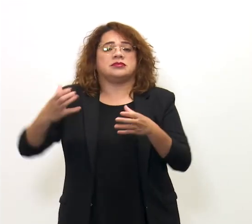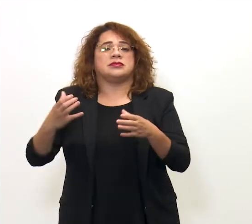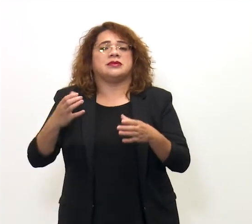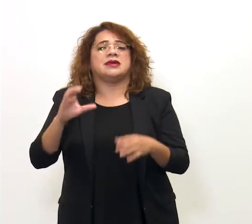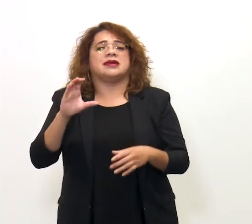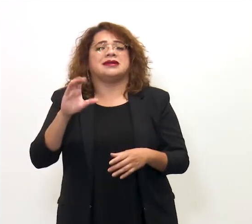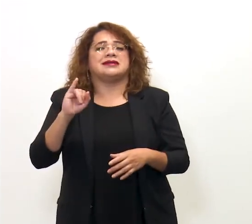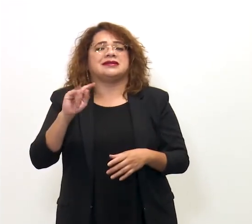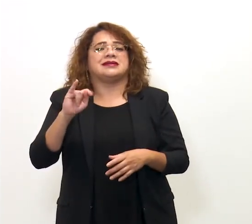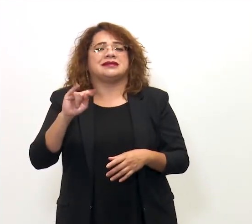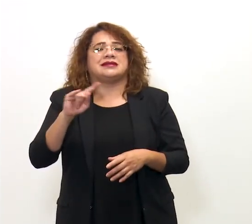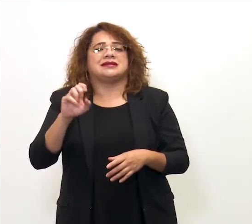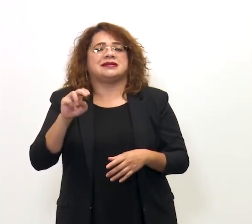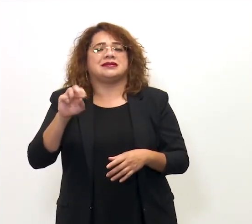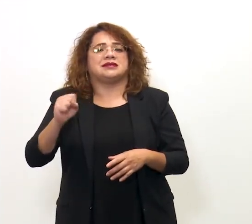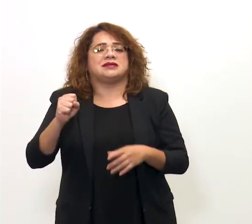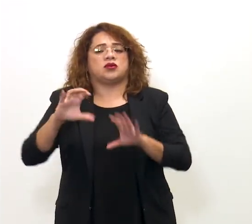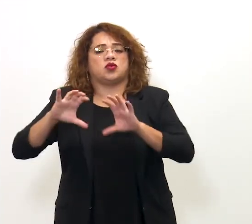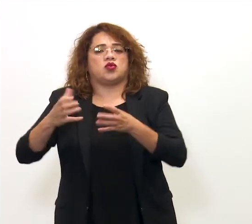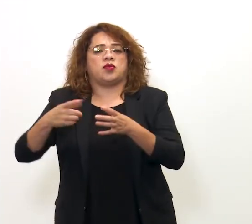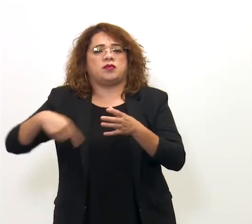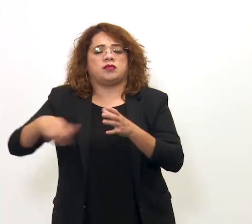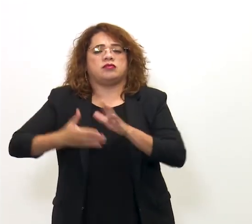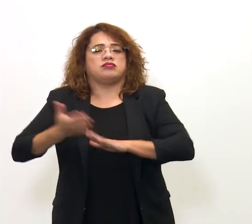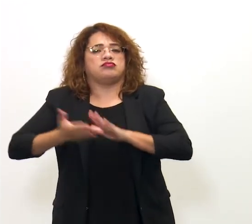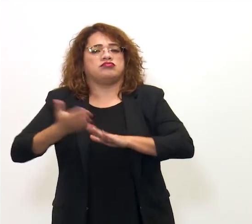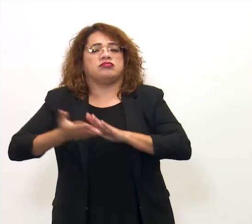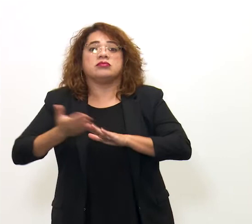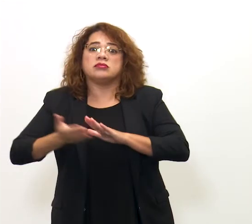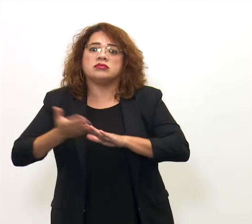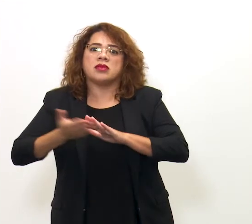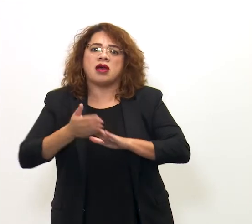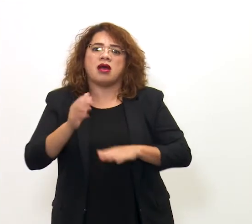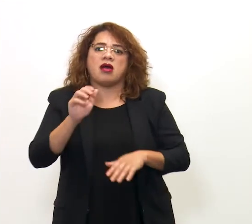the city. I have asked Ron Arias who's a former health department director to to lead that effort